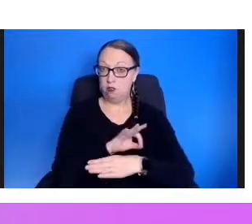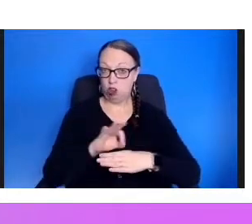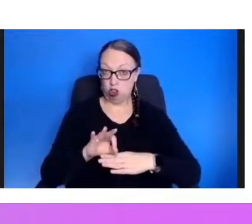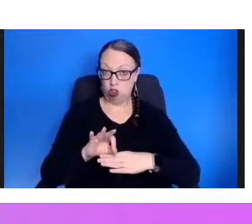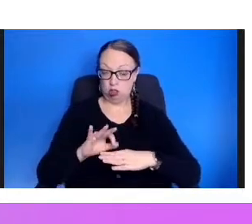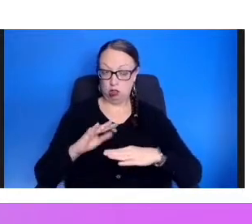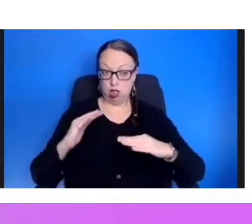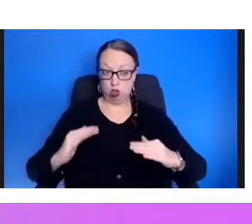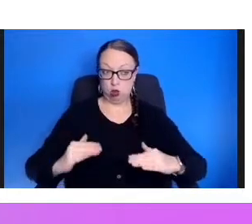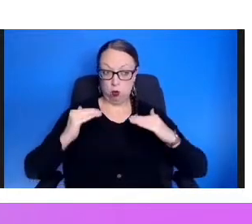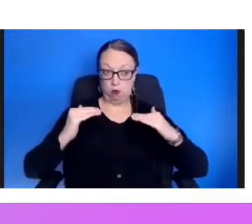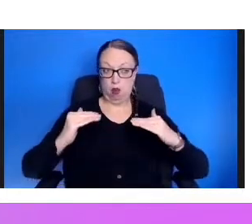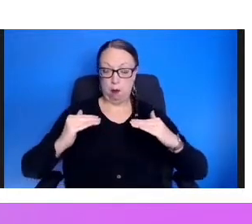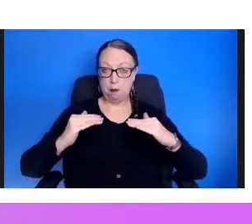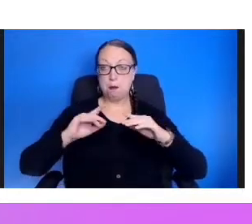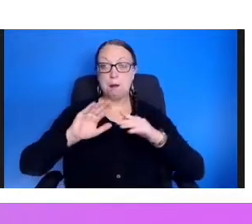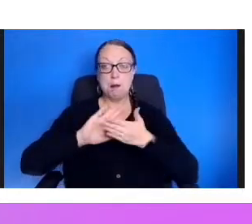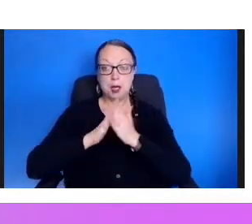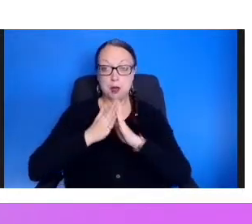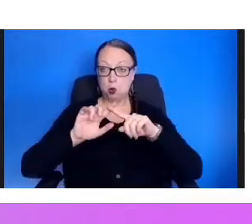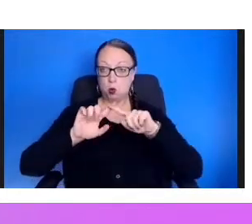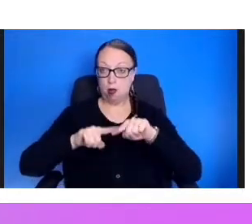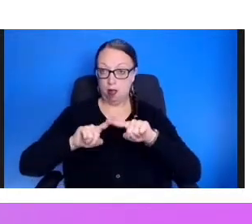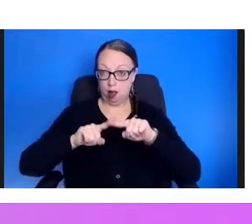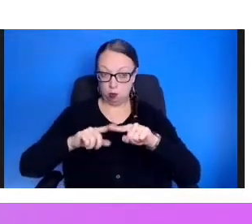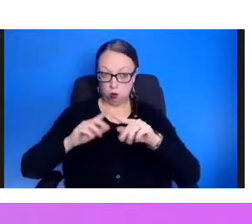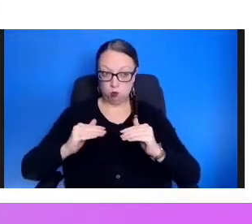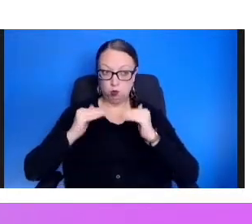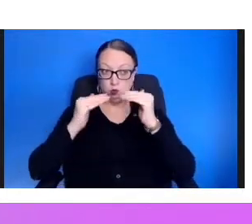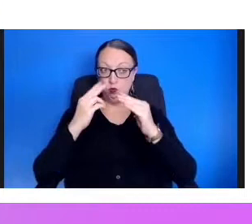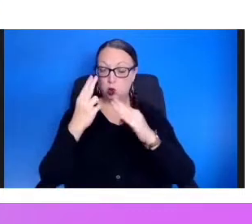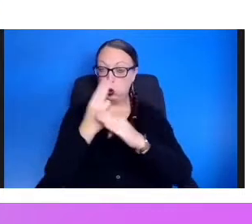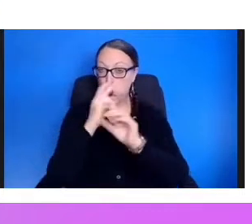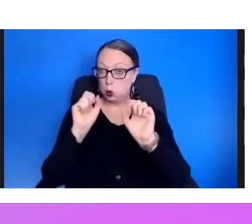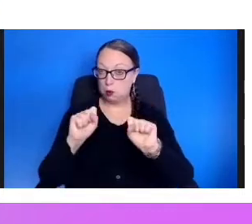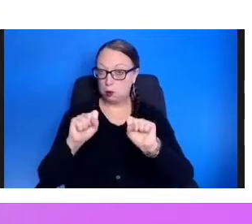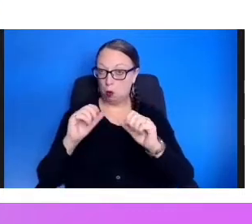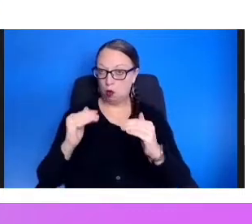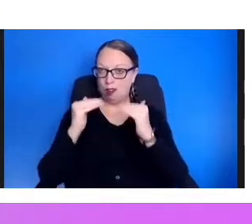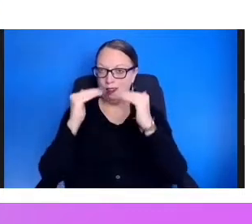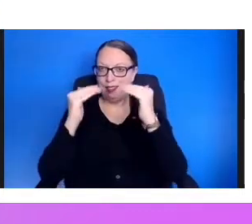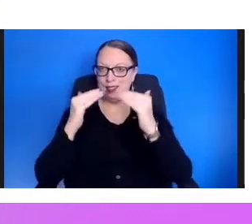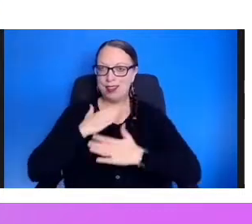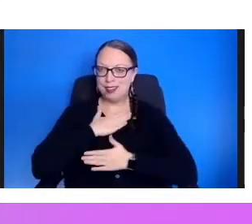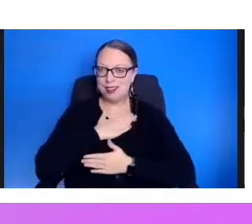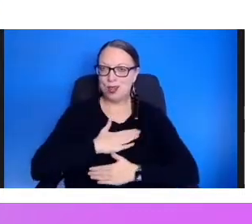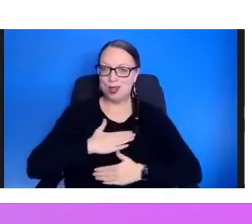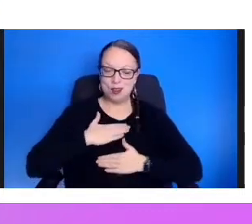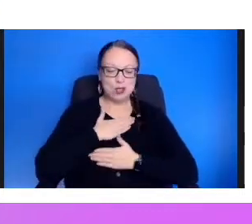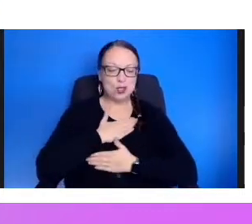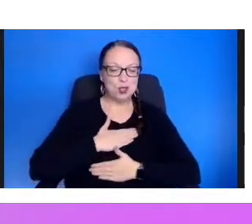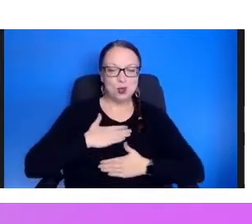it becomes reliable, usable, and then delightful. Functionality is really